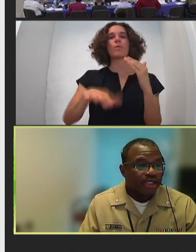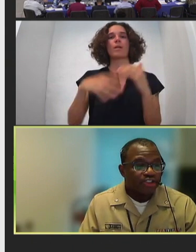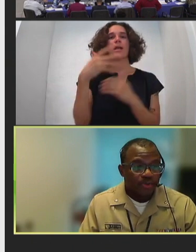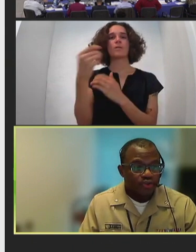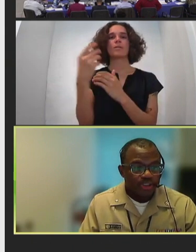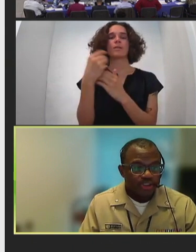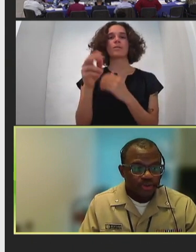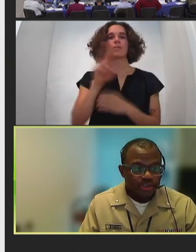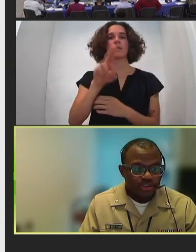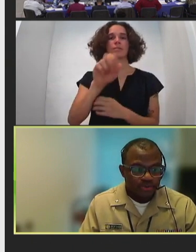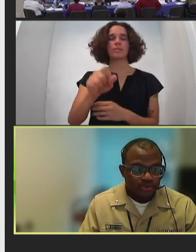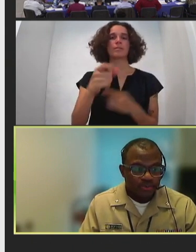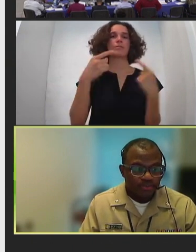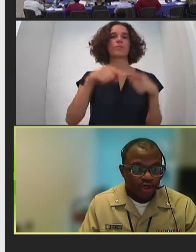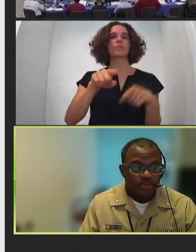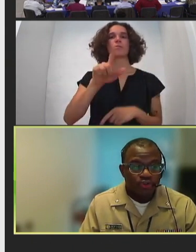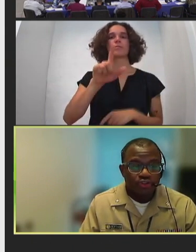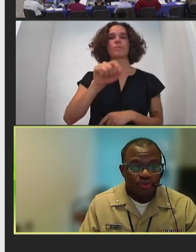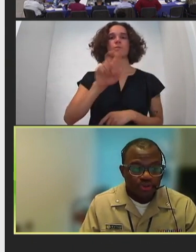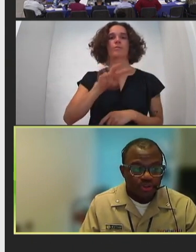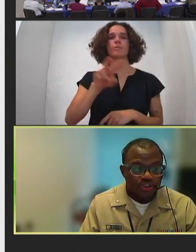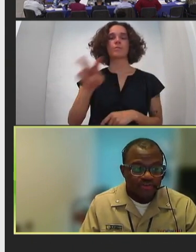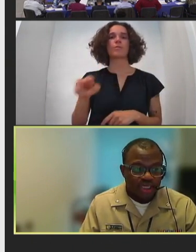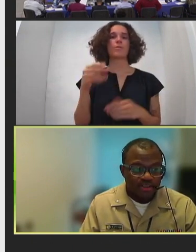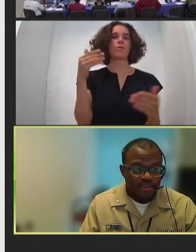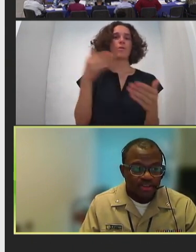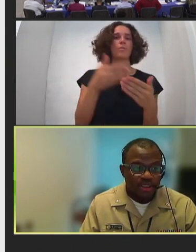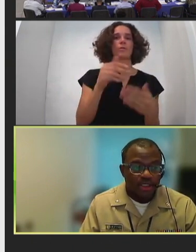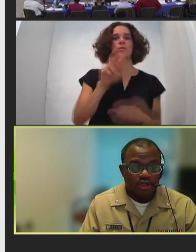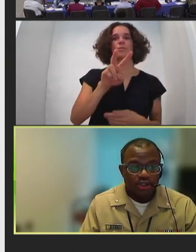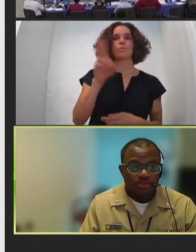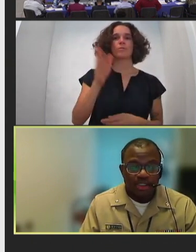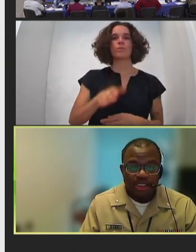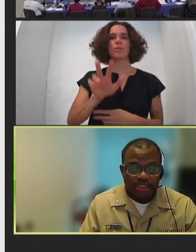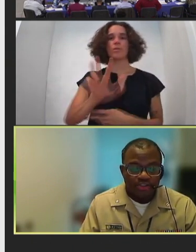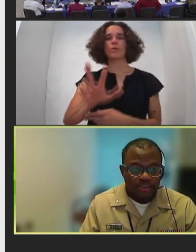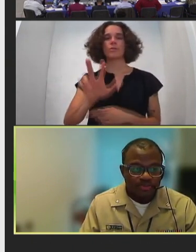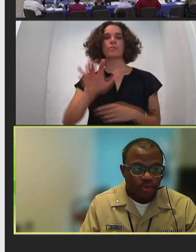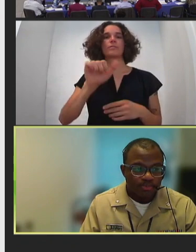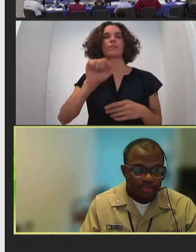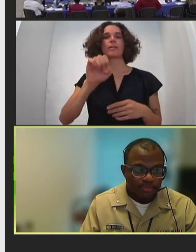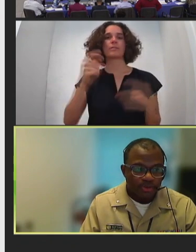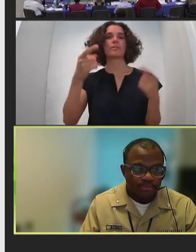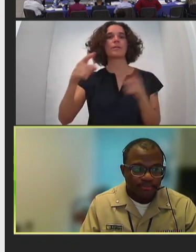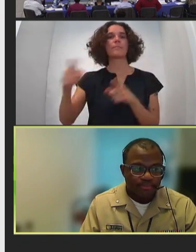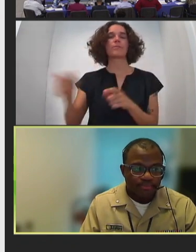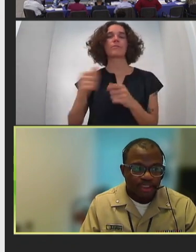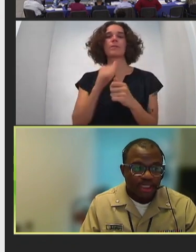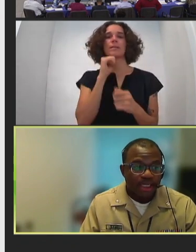During 2022, almost two-thirds of cases occurred among non-U.S.-born people.